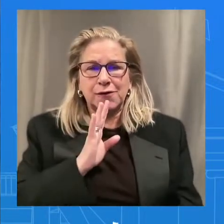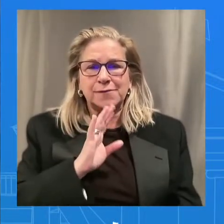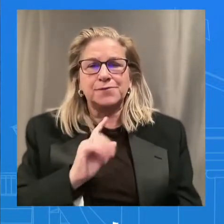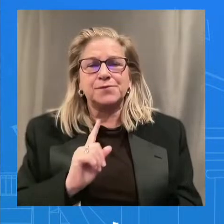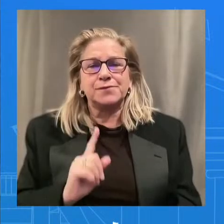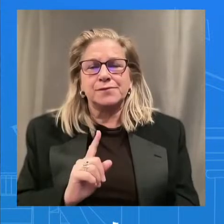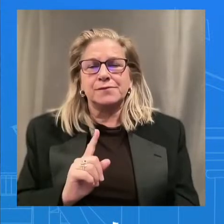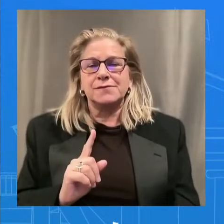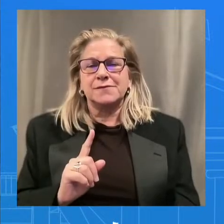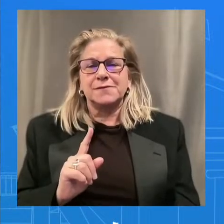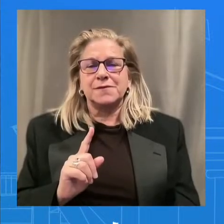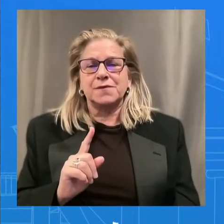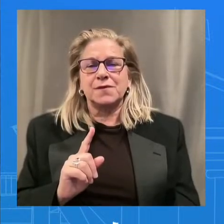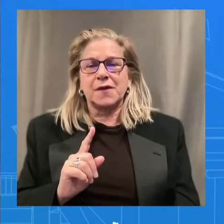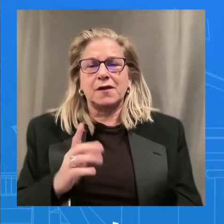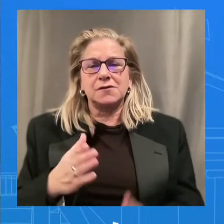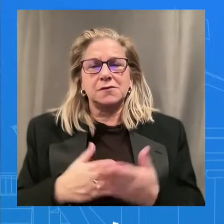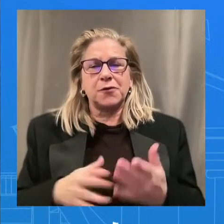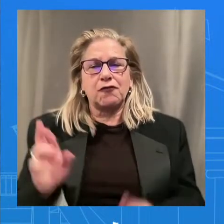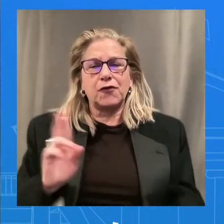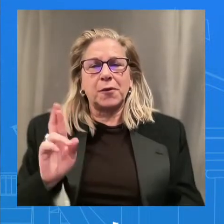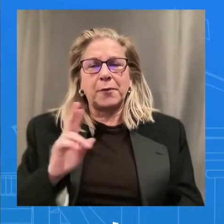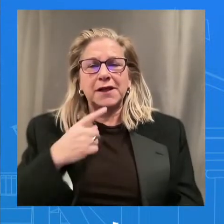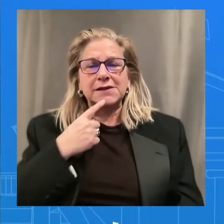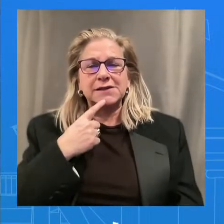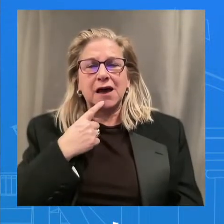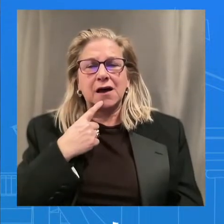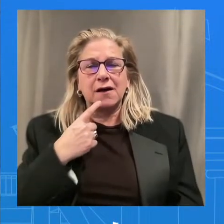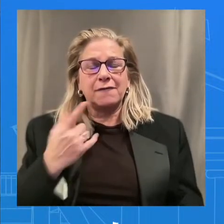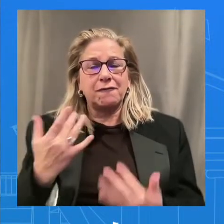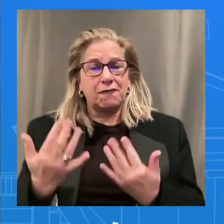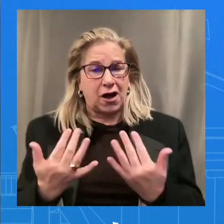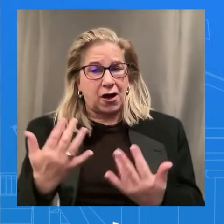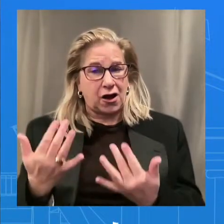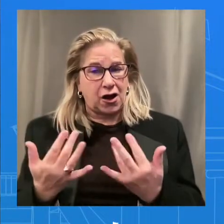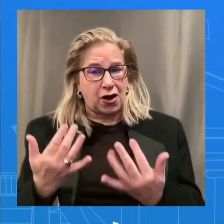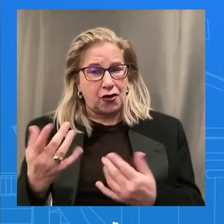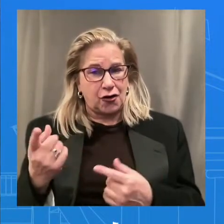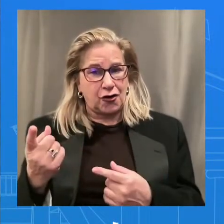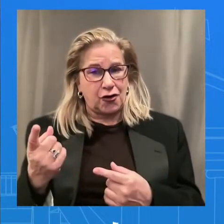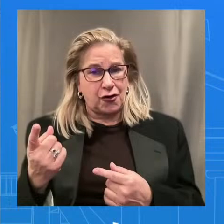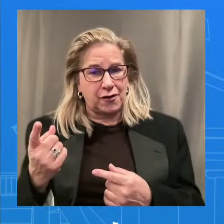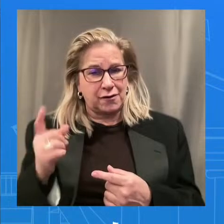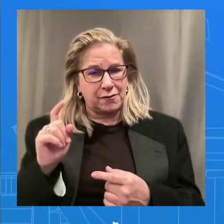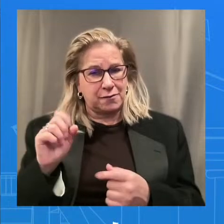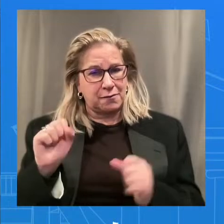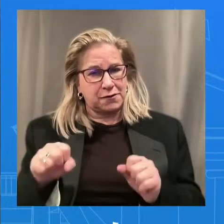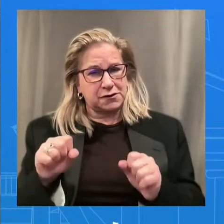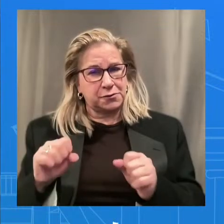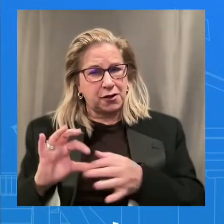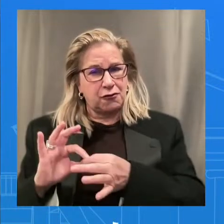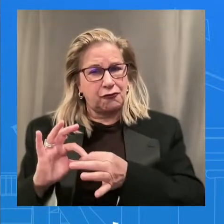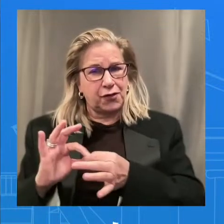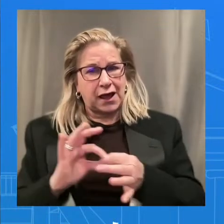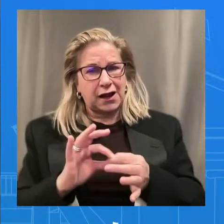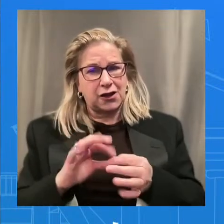The Press: -- wildfire aid should be tied to increasing the debt ceiling. What does the administration make of that? And what are the plans for continuity for people